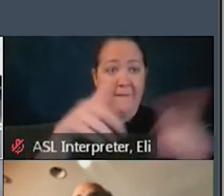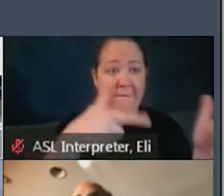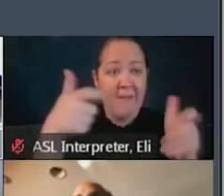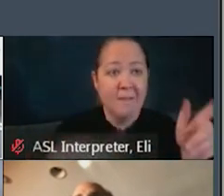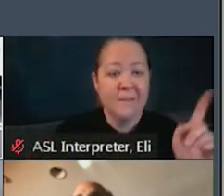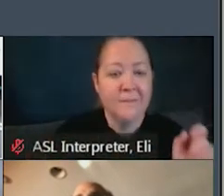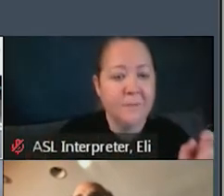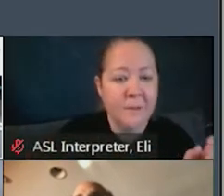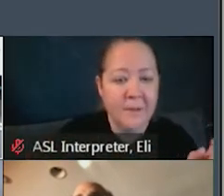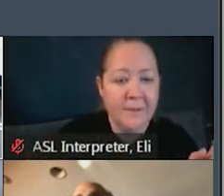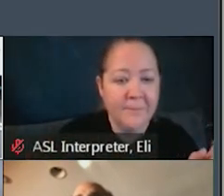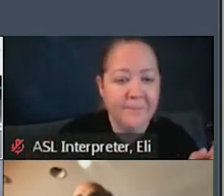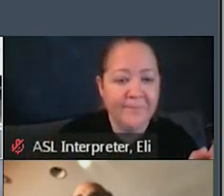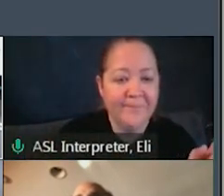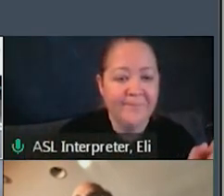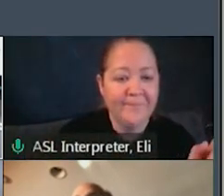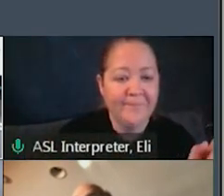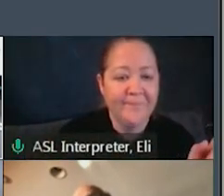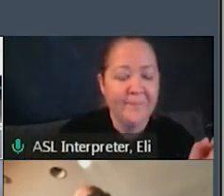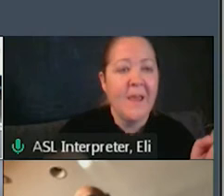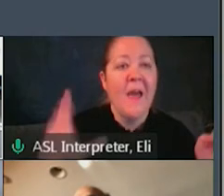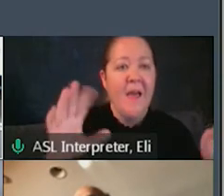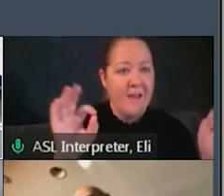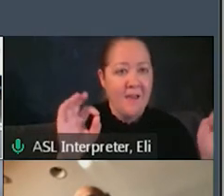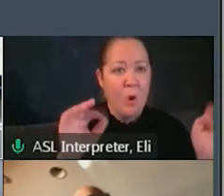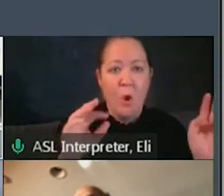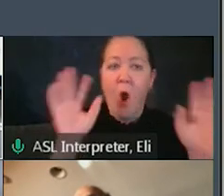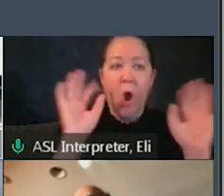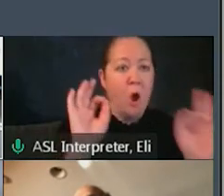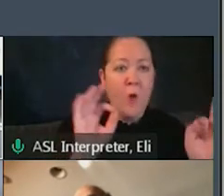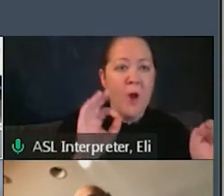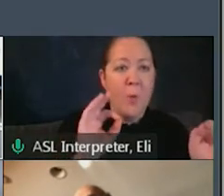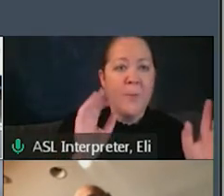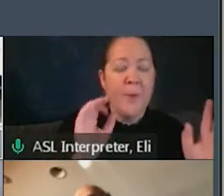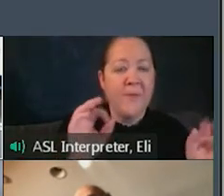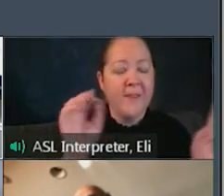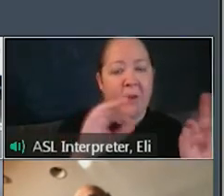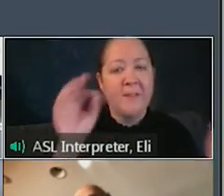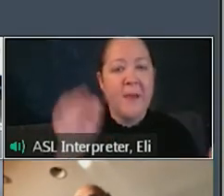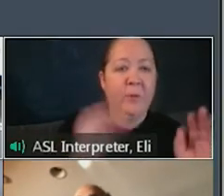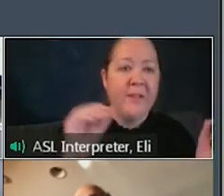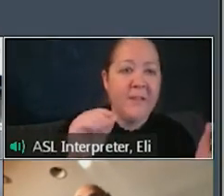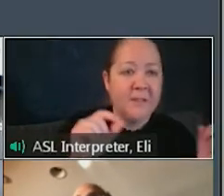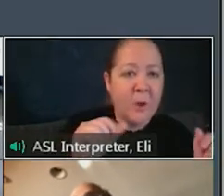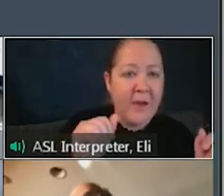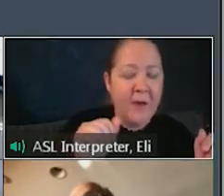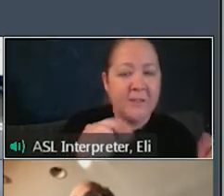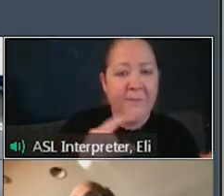Can the sign interpreter keep up or was he speaking a little too fast for you? It was perfect. Perfect. that's the only time we really need to slow down